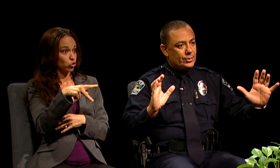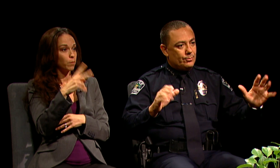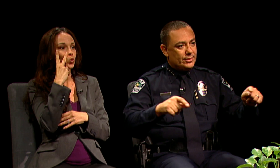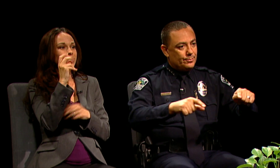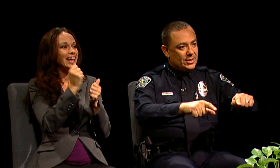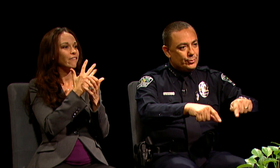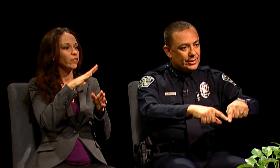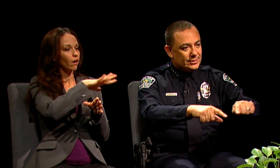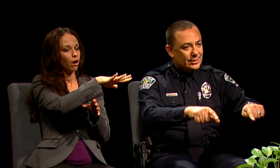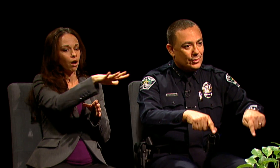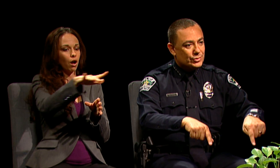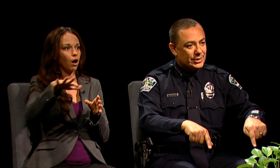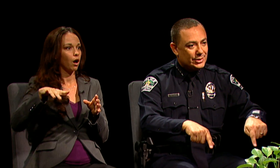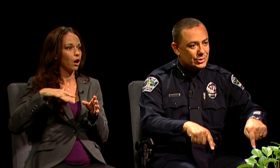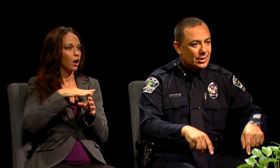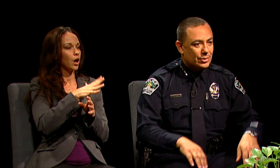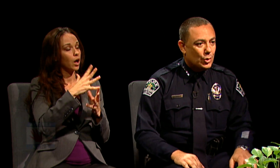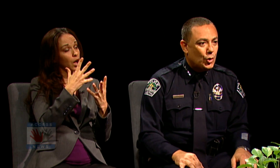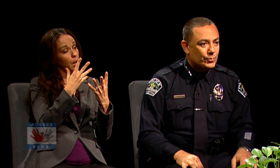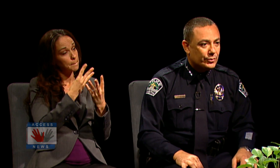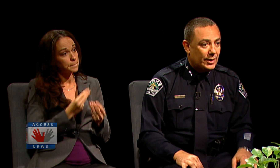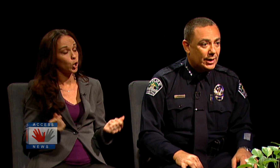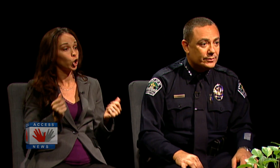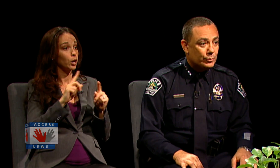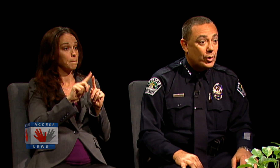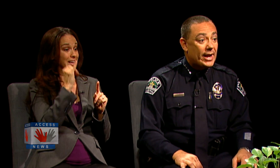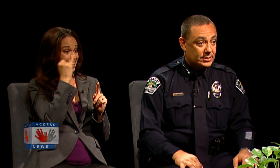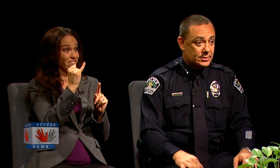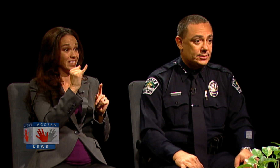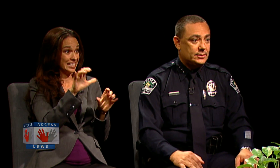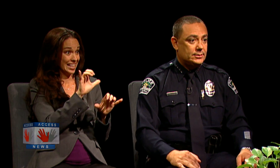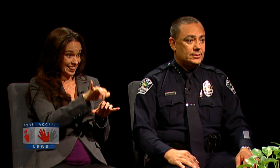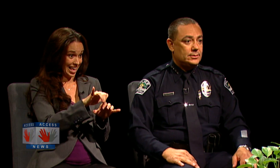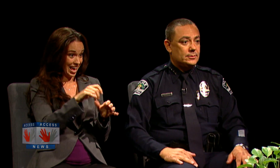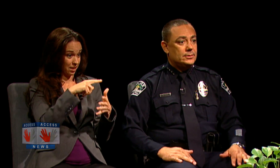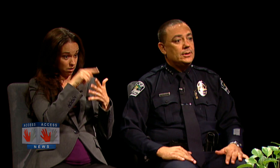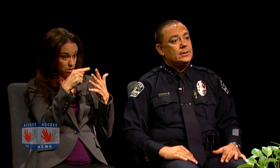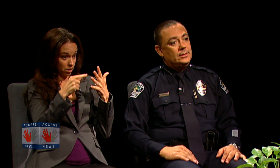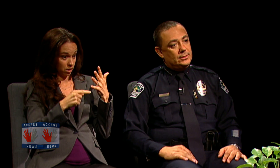BUT THE PEOPLE THAT DID THOSE THINGS, THEIR HOMES SURVIVED, MIRACULOUSLY.